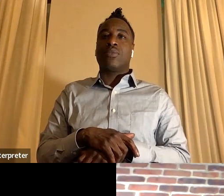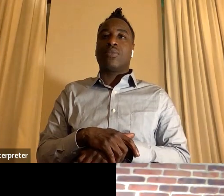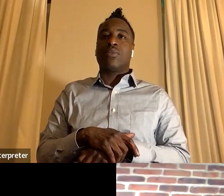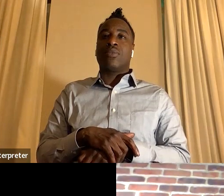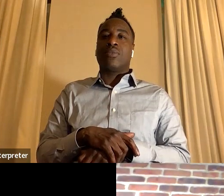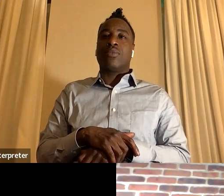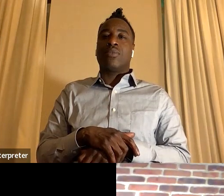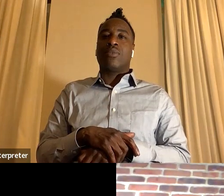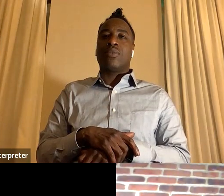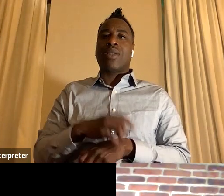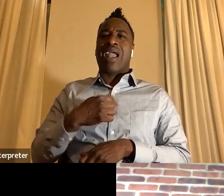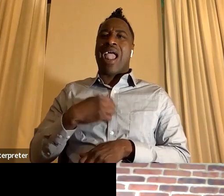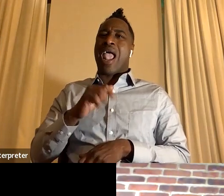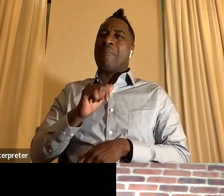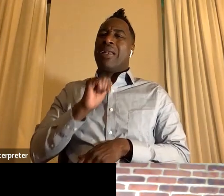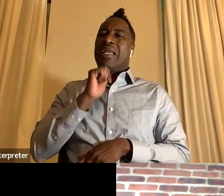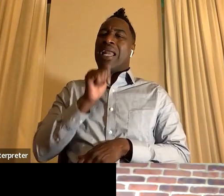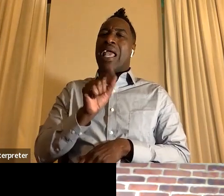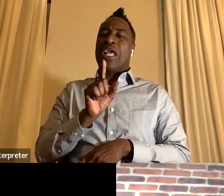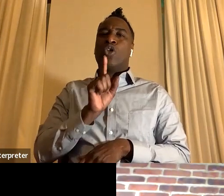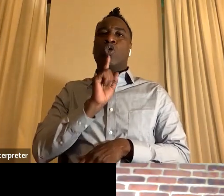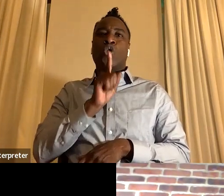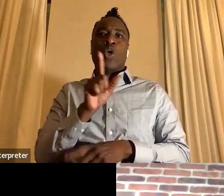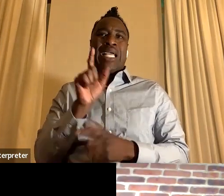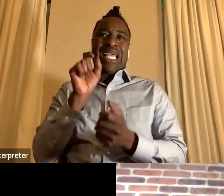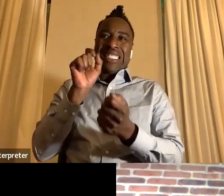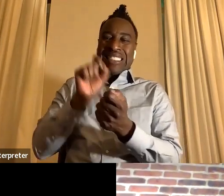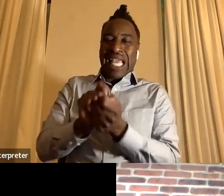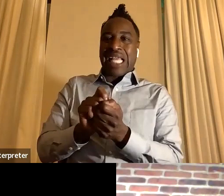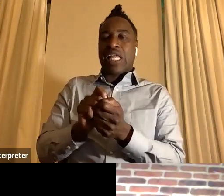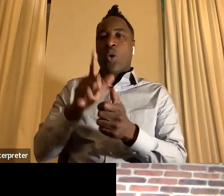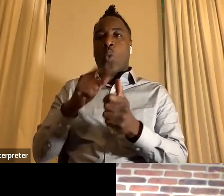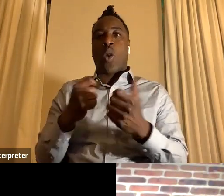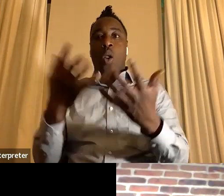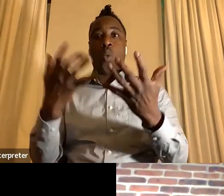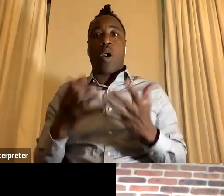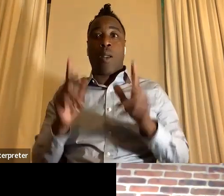not sure exactly what I would want a person to take from it, but